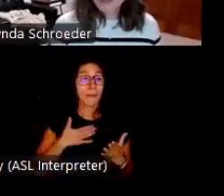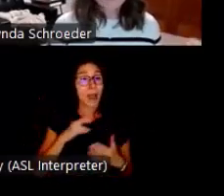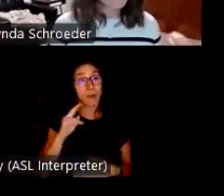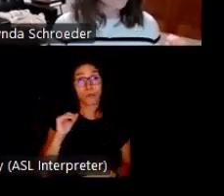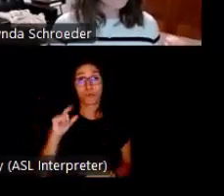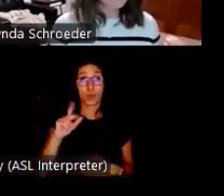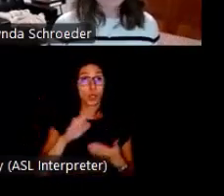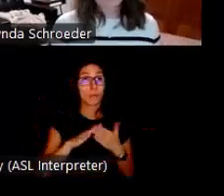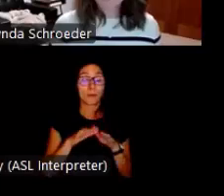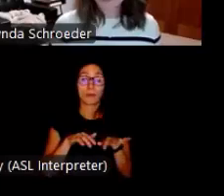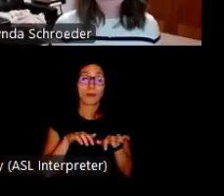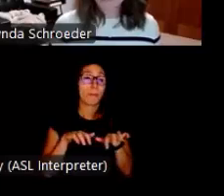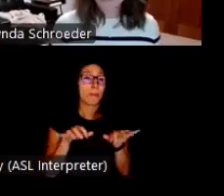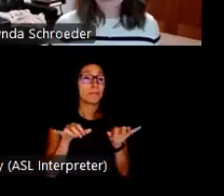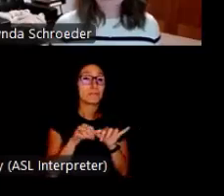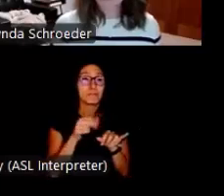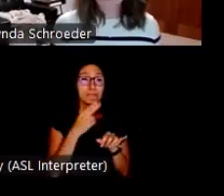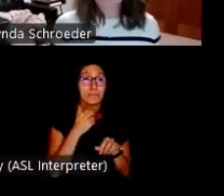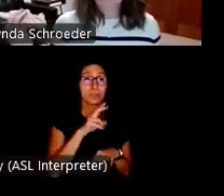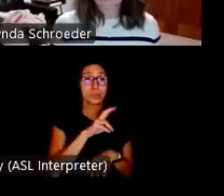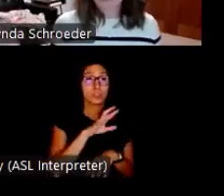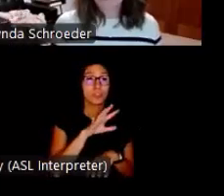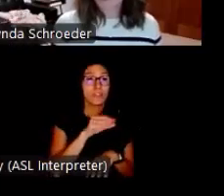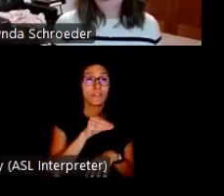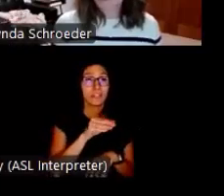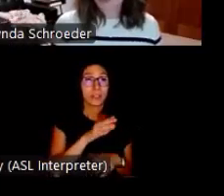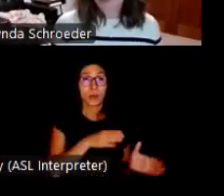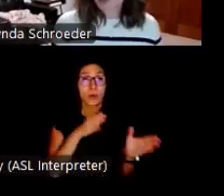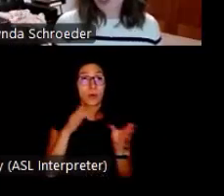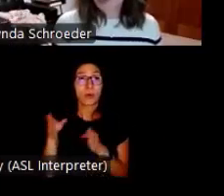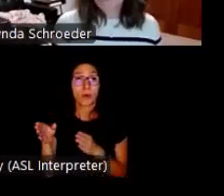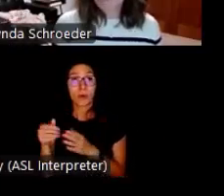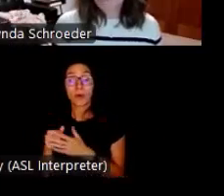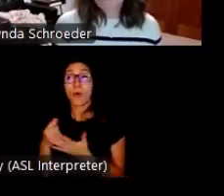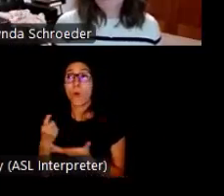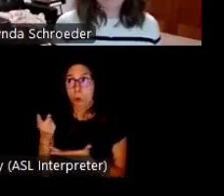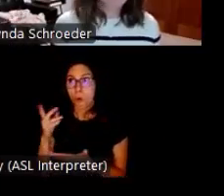that is different than if I'm in a community the size of 2,500.